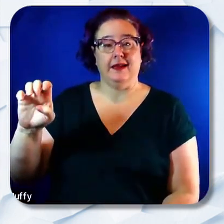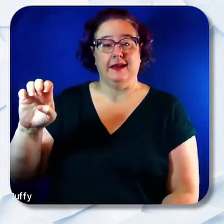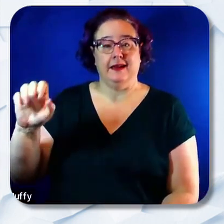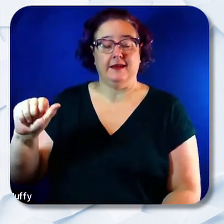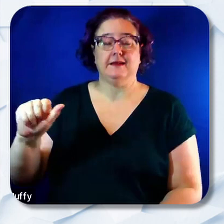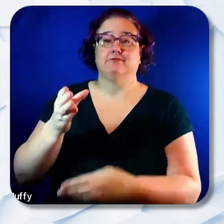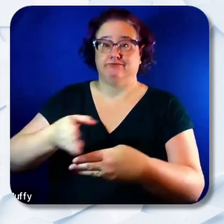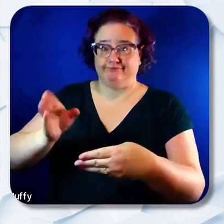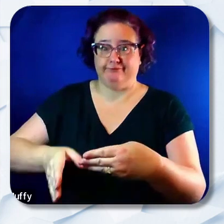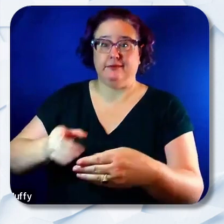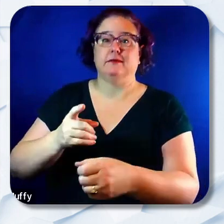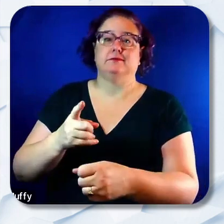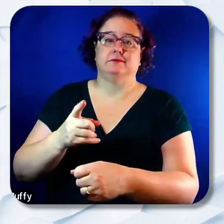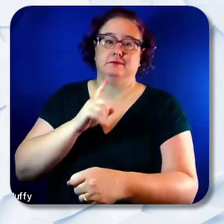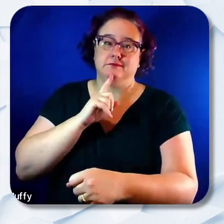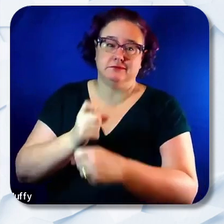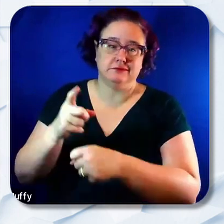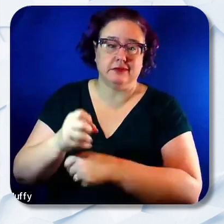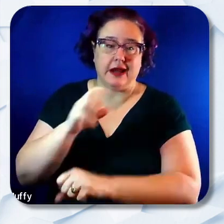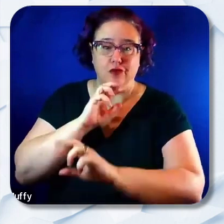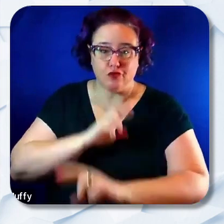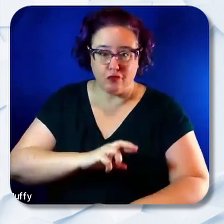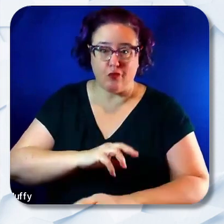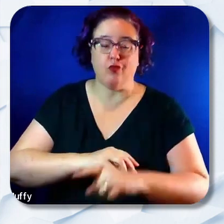and submit them to the CDE via online the database.